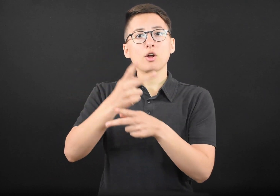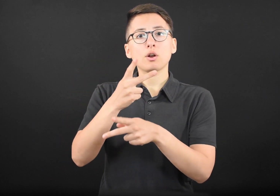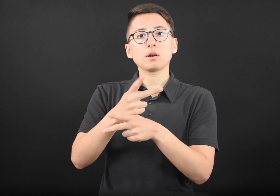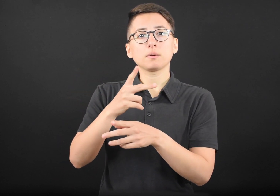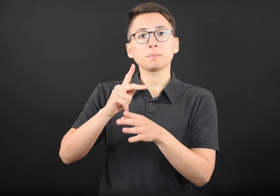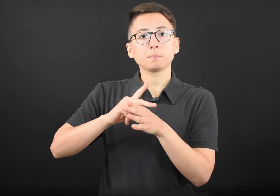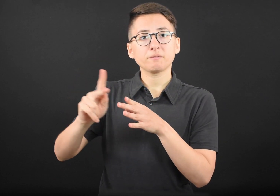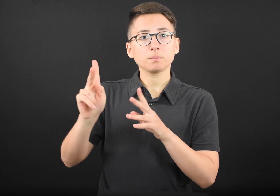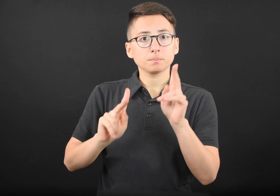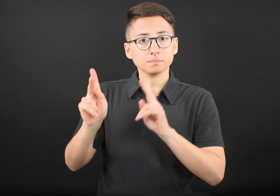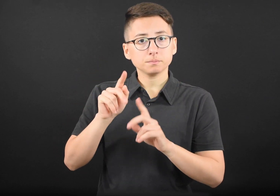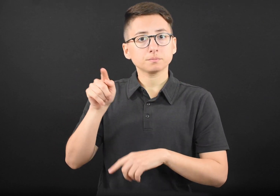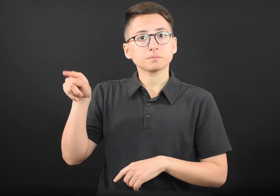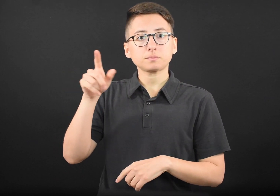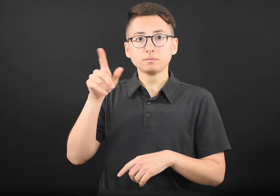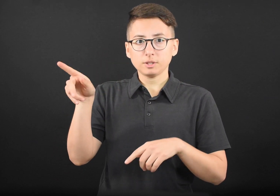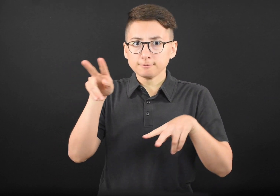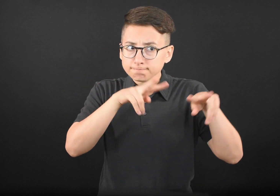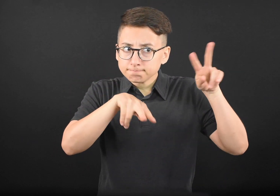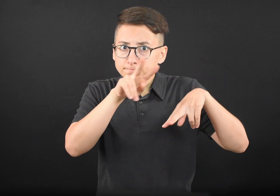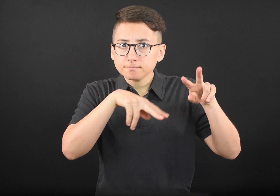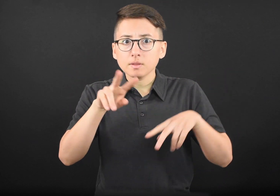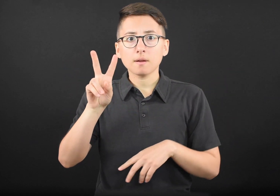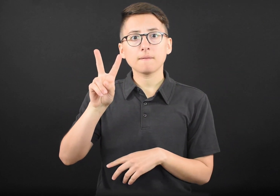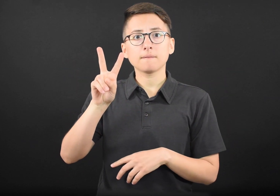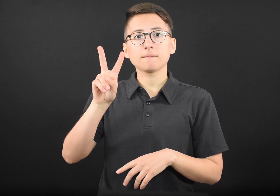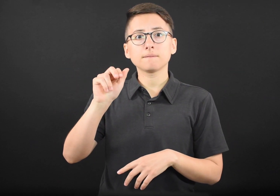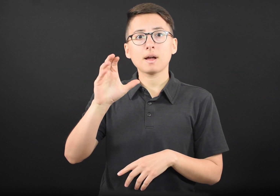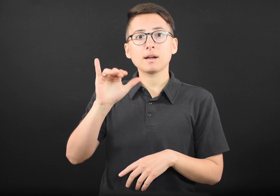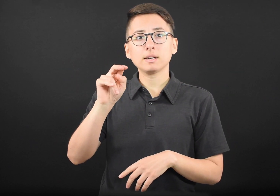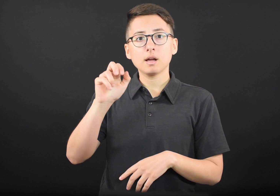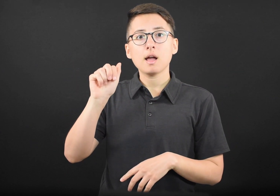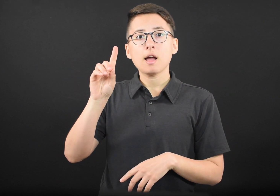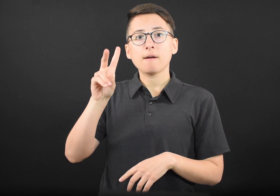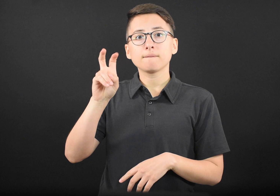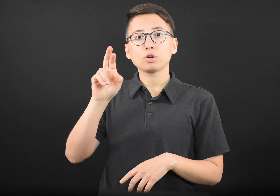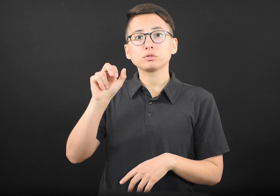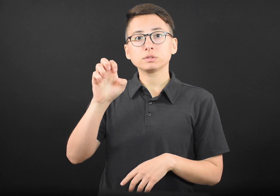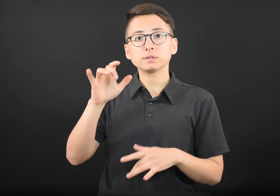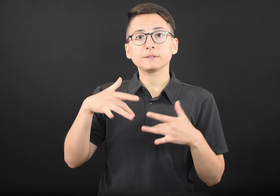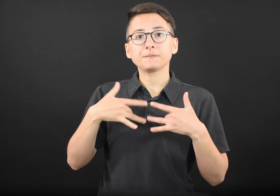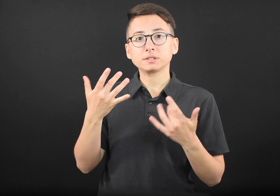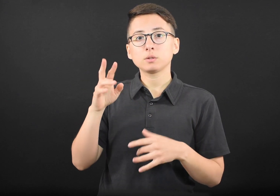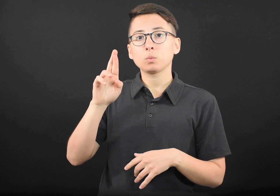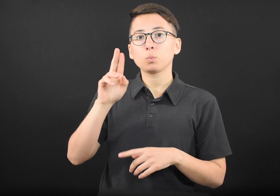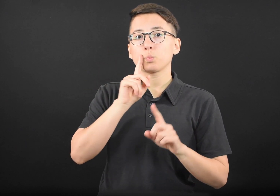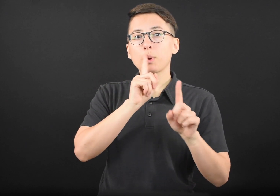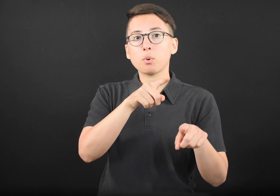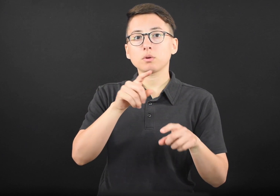care professionals that they are monitoring the Vaccine Adverse Events Reporting System (VAERS)